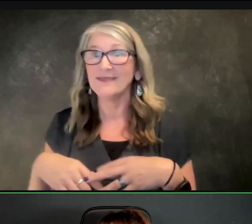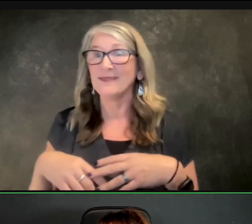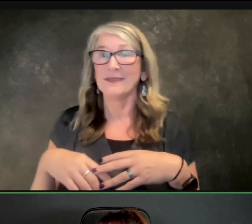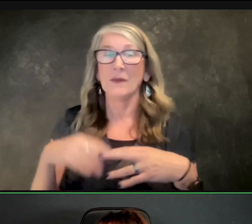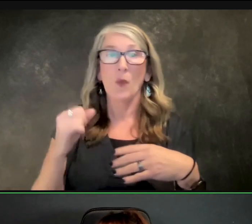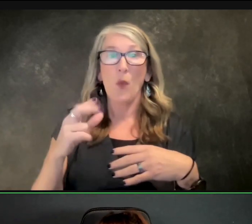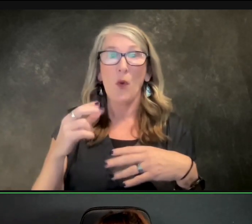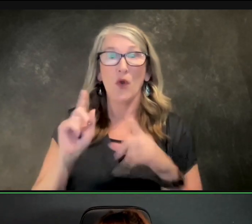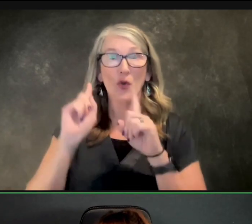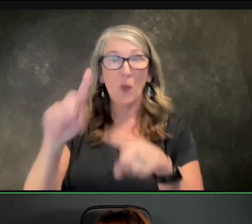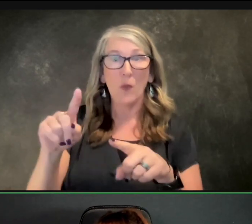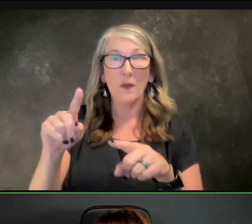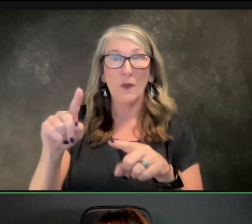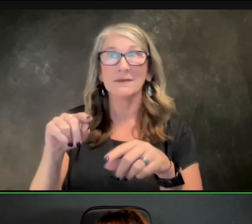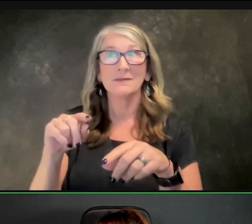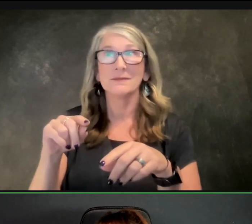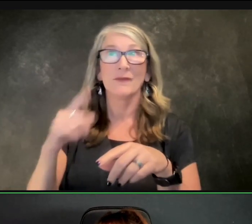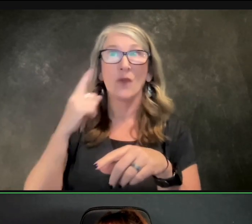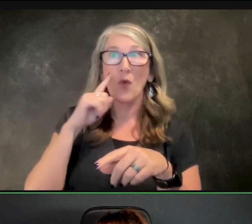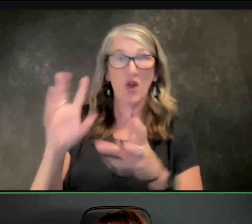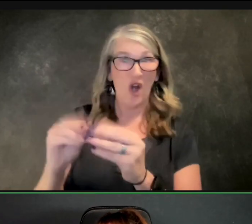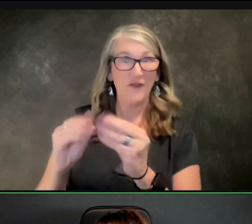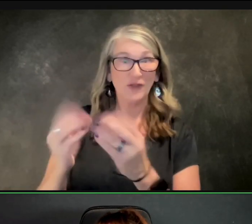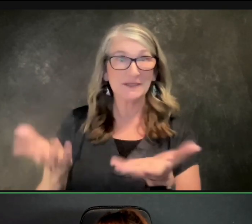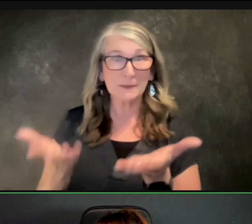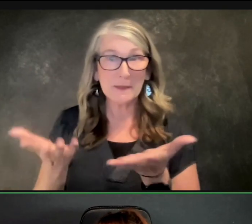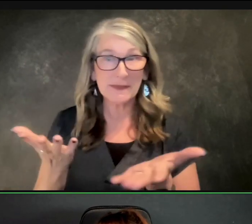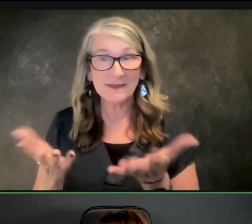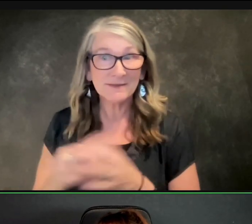Are they attending with a conference?